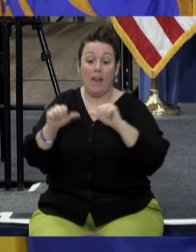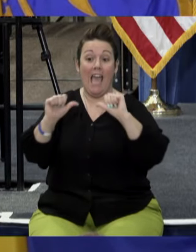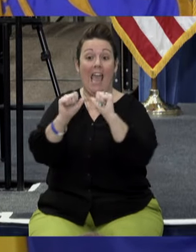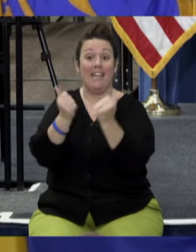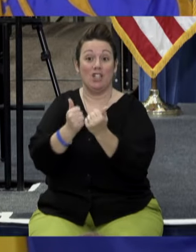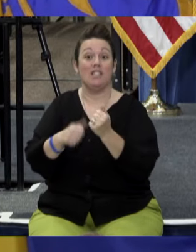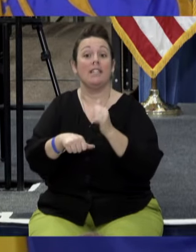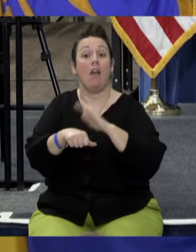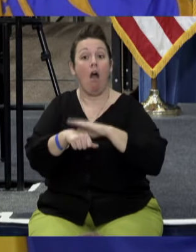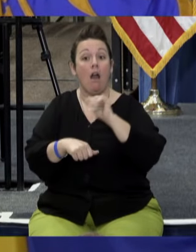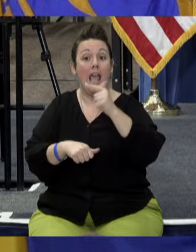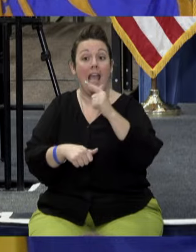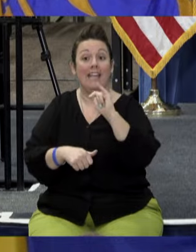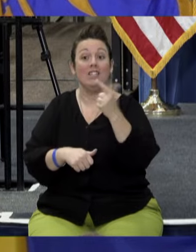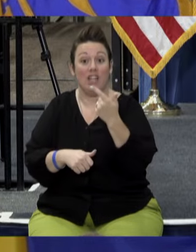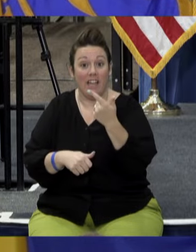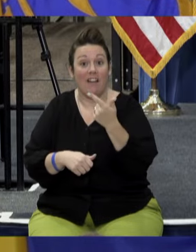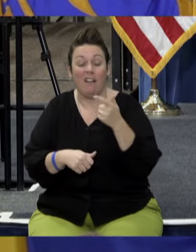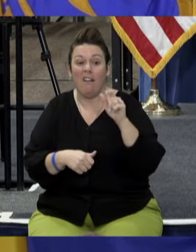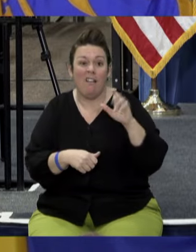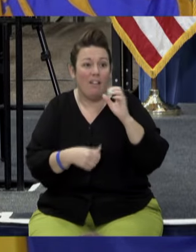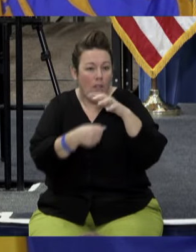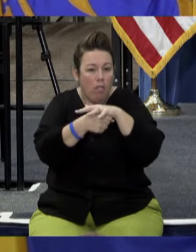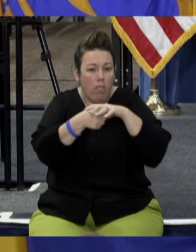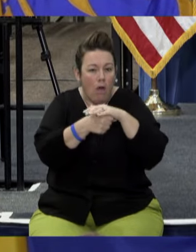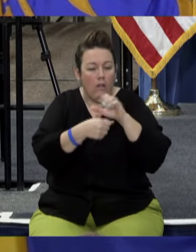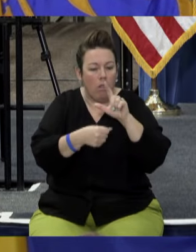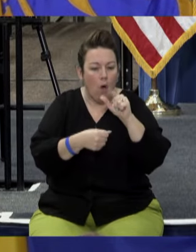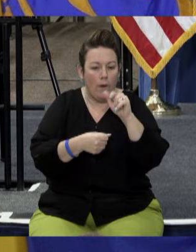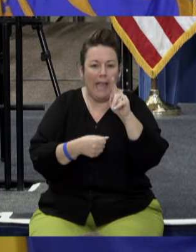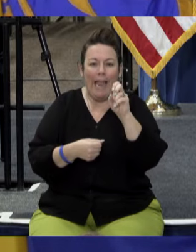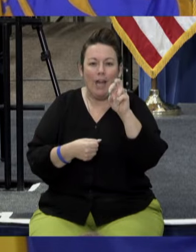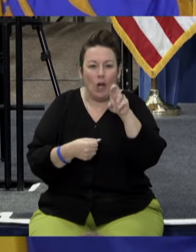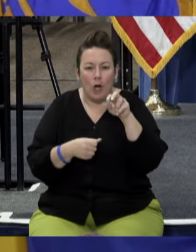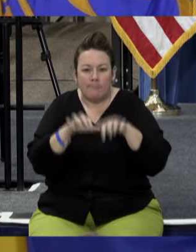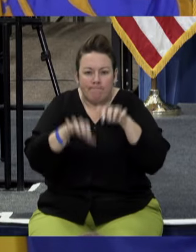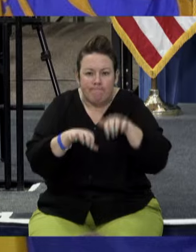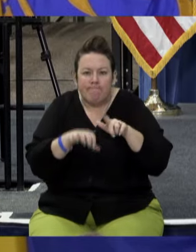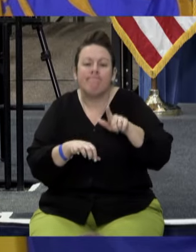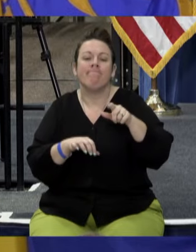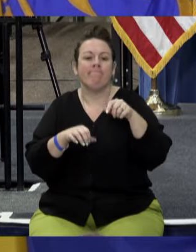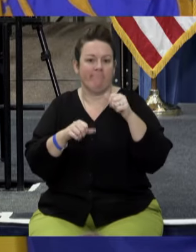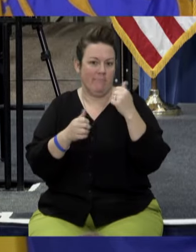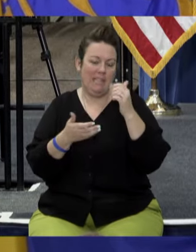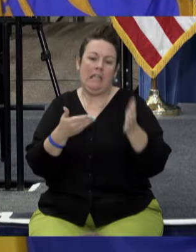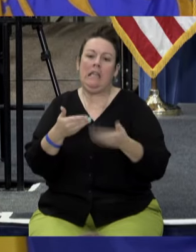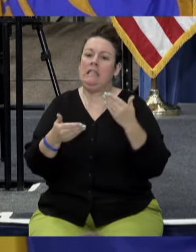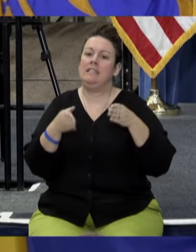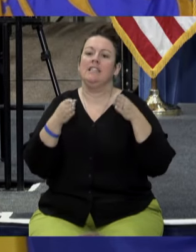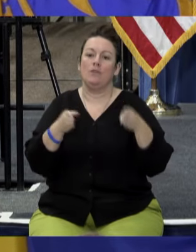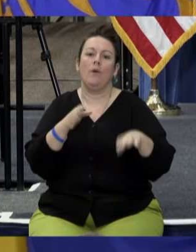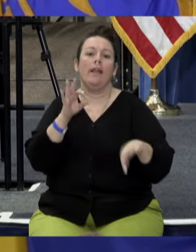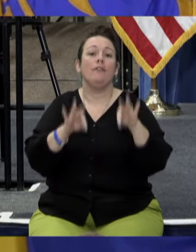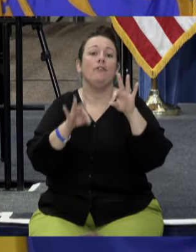Elder Care Locator. It's the best way to start to find the benefits and services available to you.